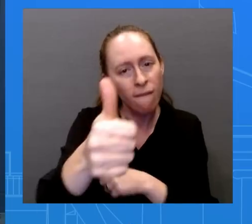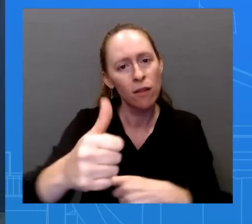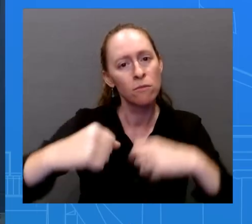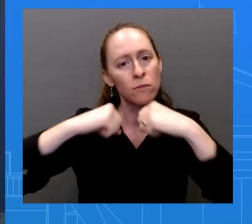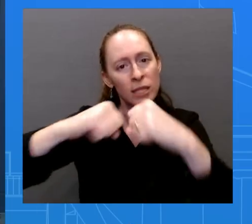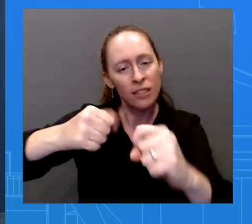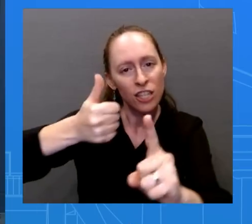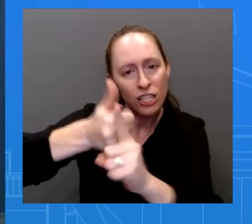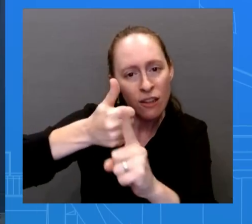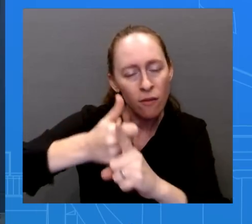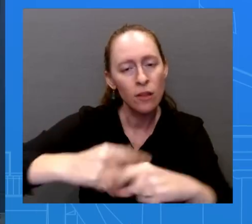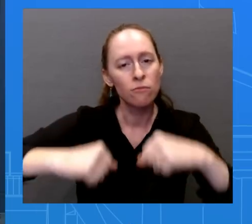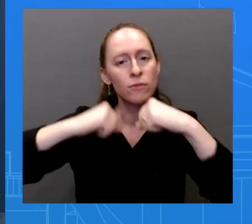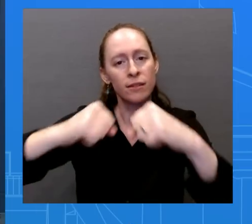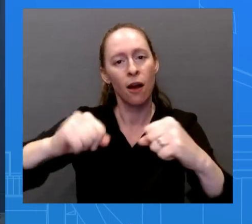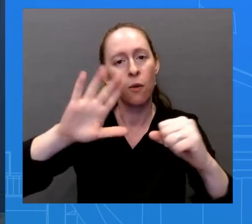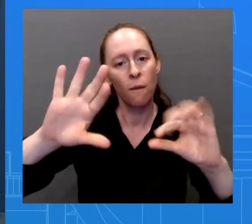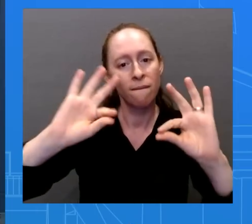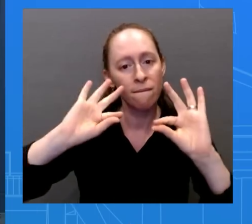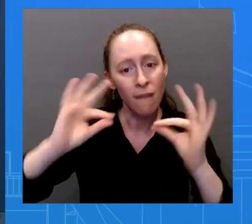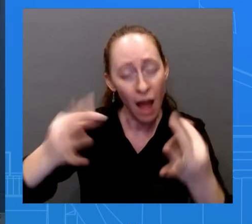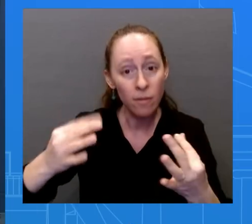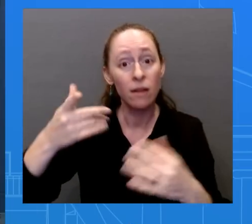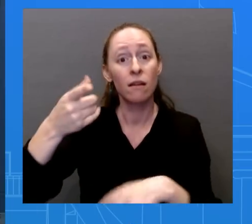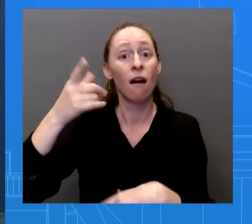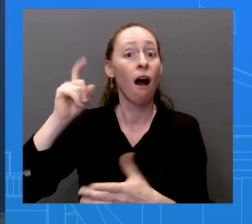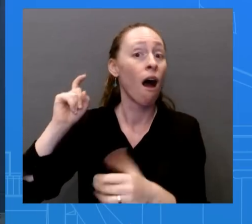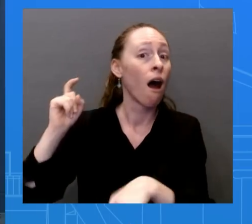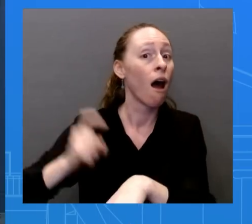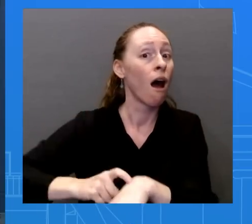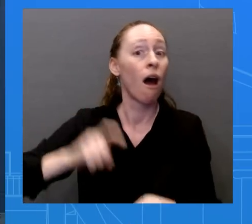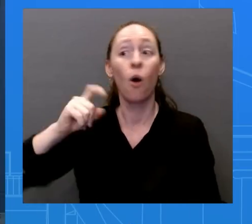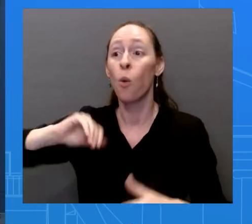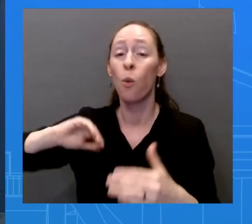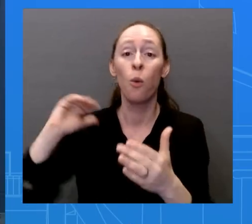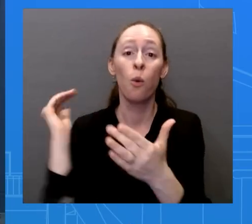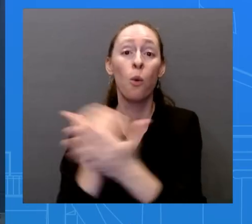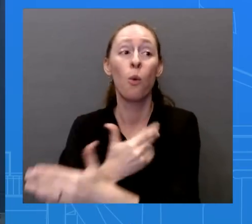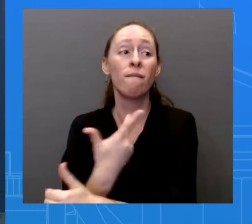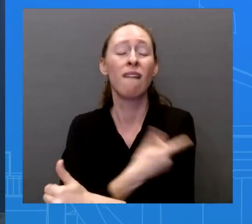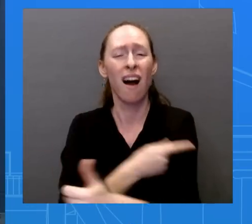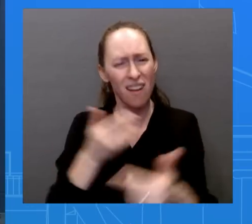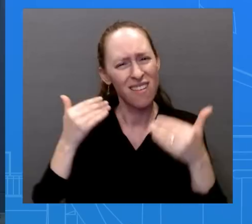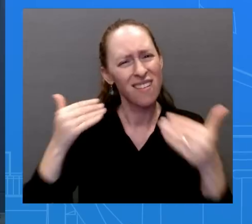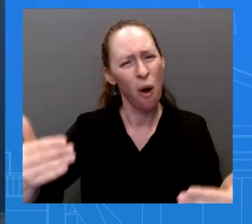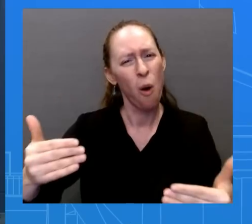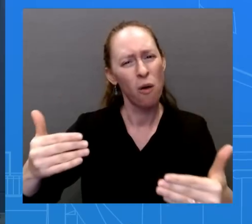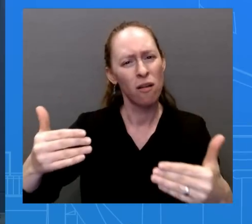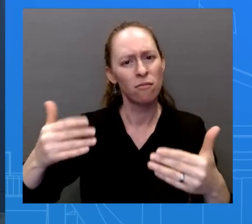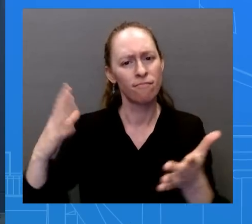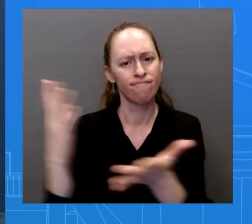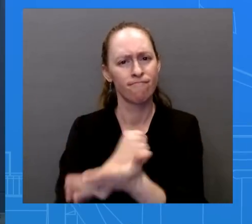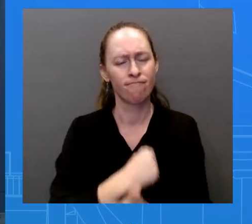to try to make sure that that happens. First, we've made it widely available, easily accessible, and it remains free. That's point number one.